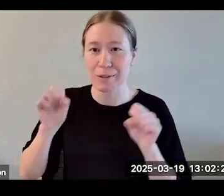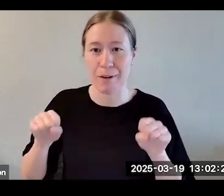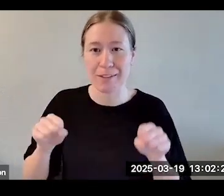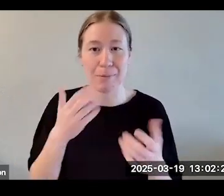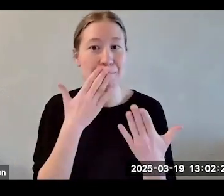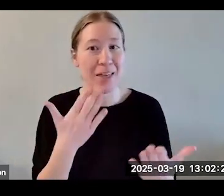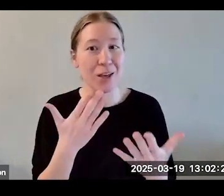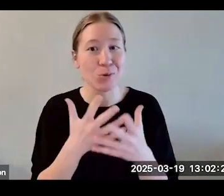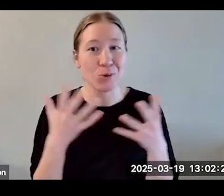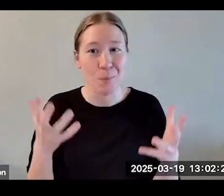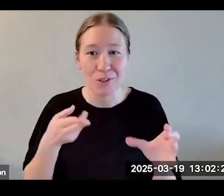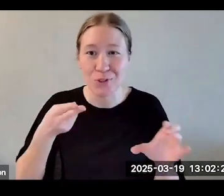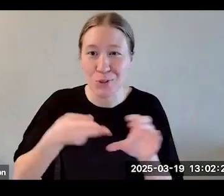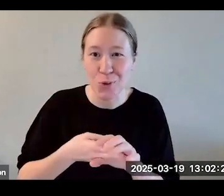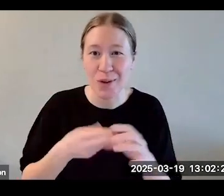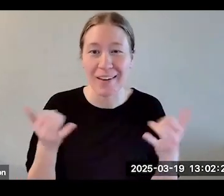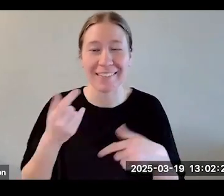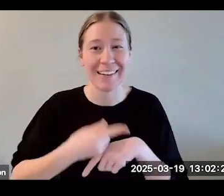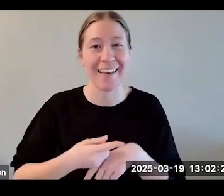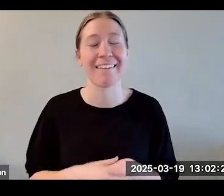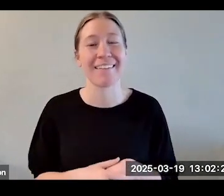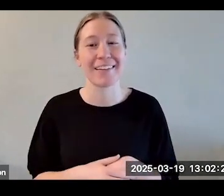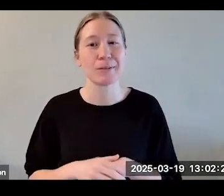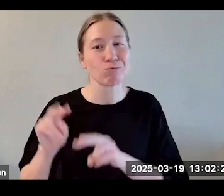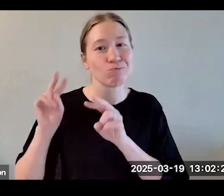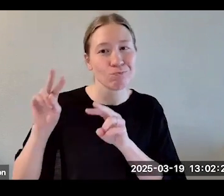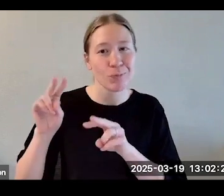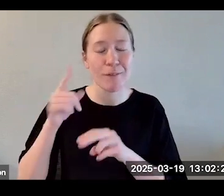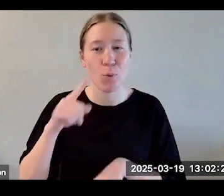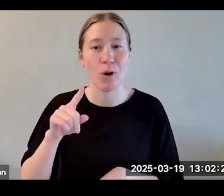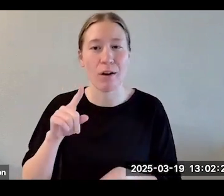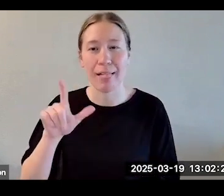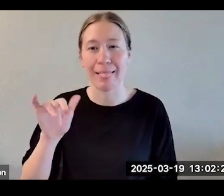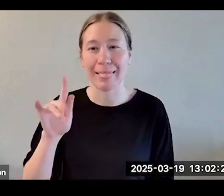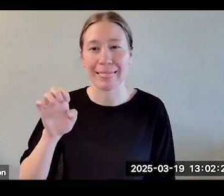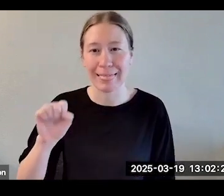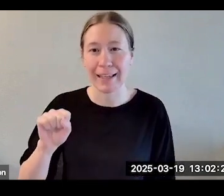and do keep a lookout for links to that recording.